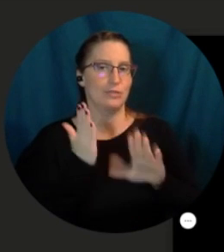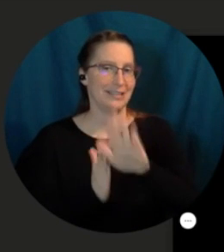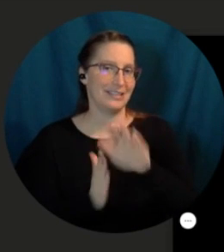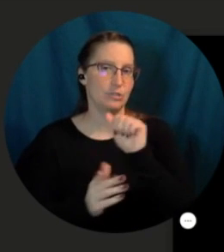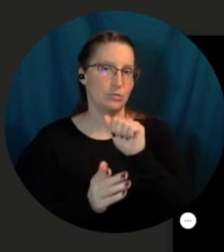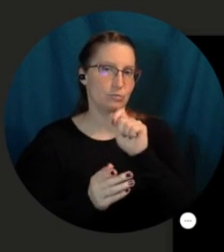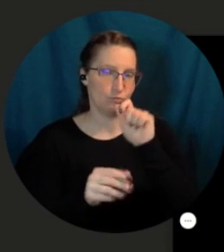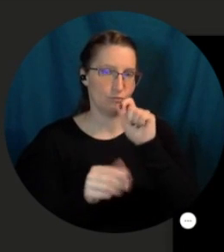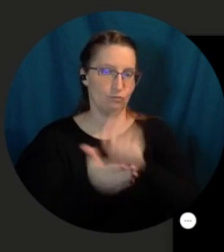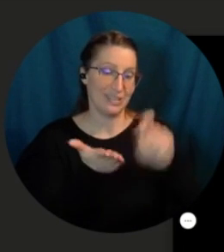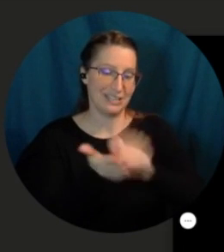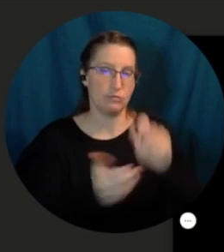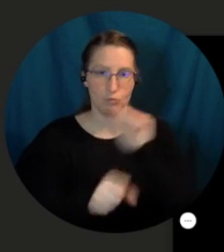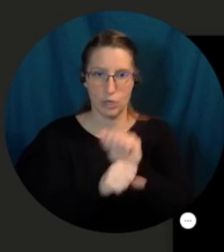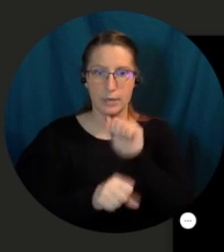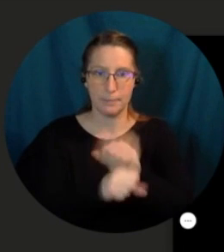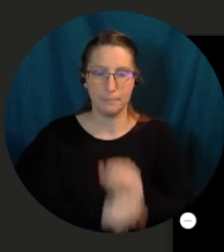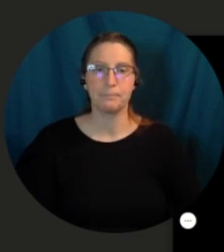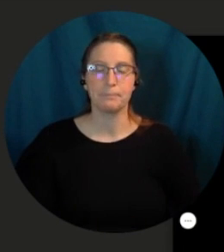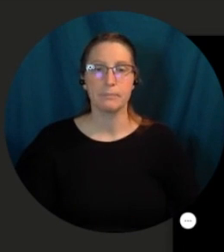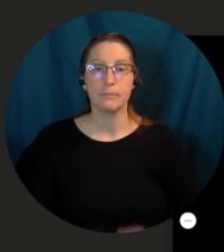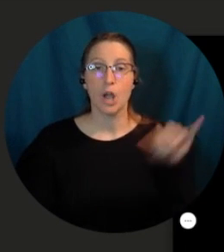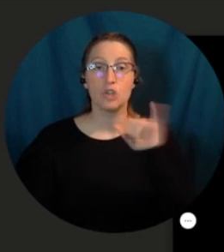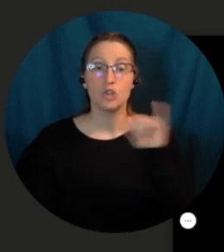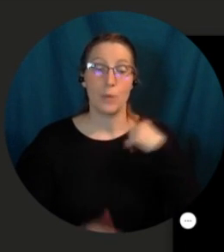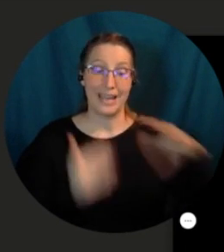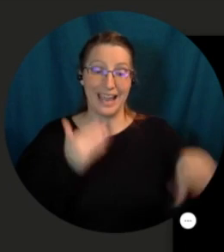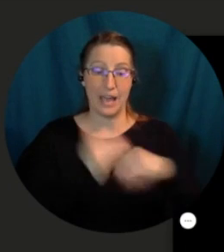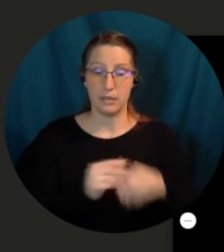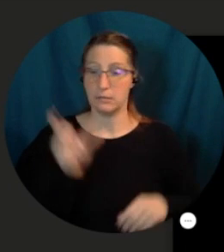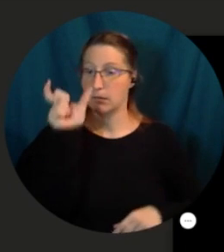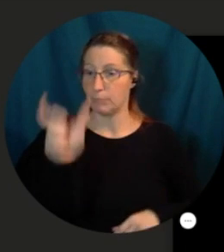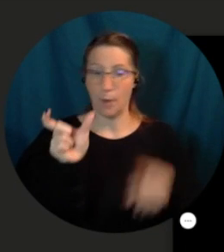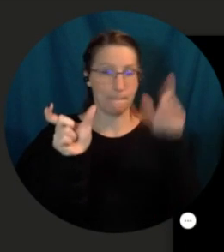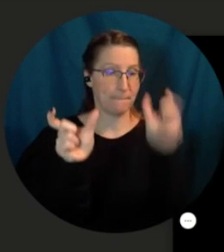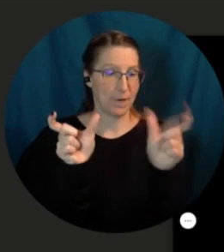We also added this space so that he knows there's a space between the words.